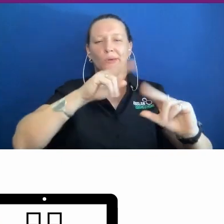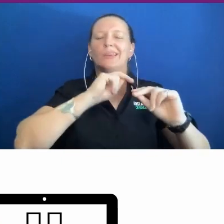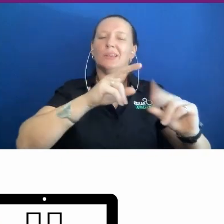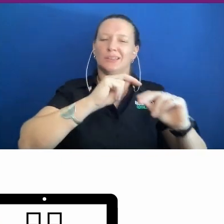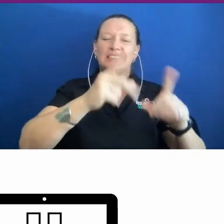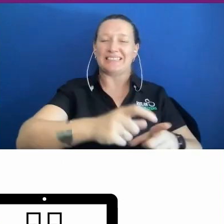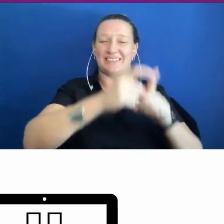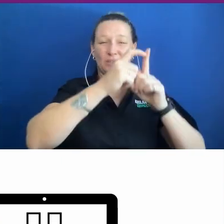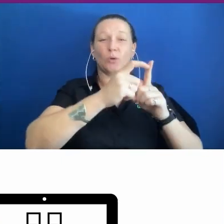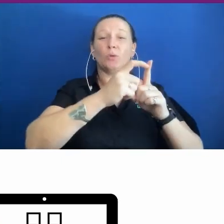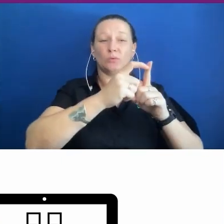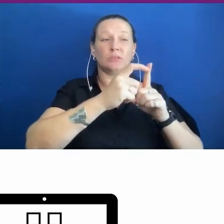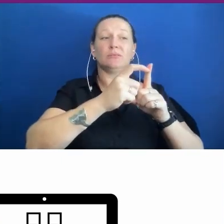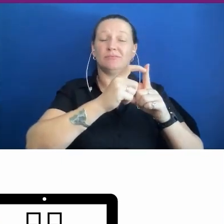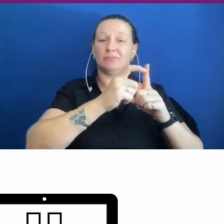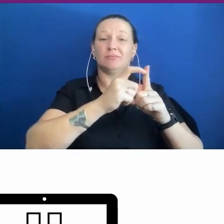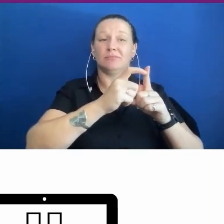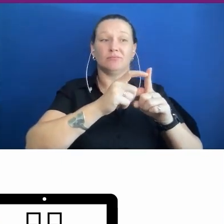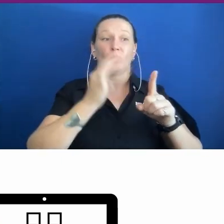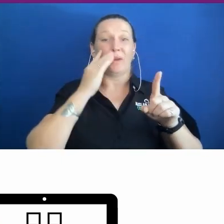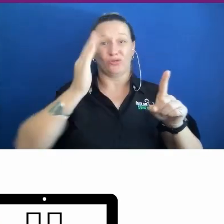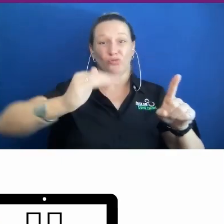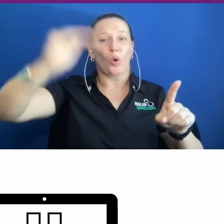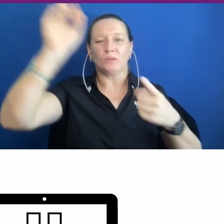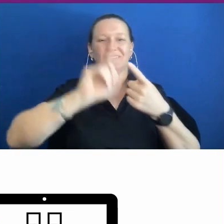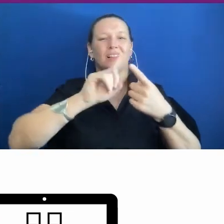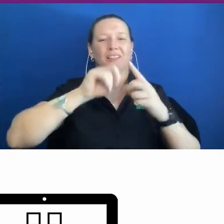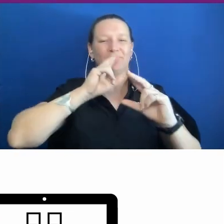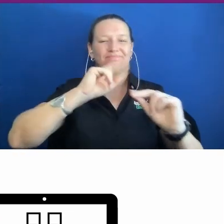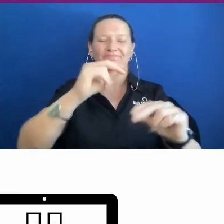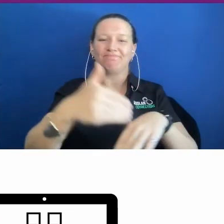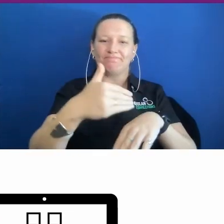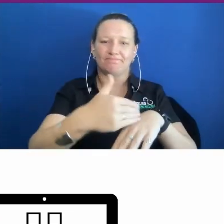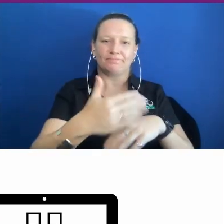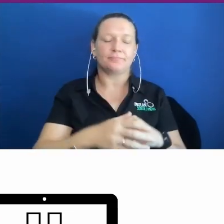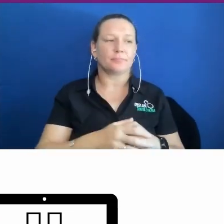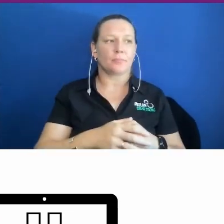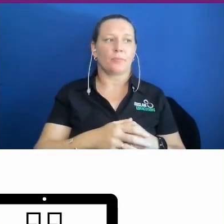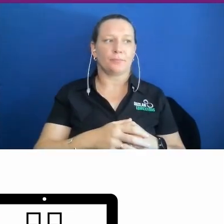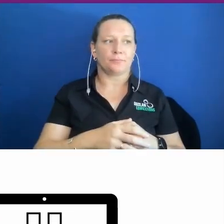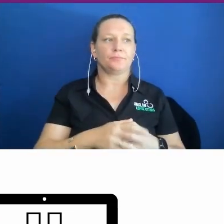individuals with KAT6A for both traditional motor speech therapies, as well as alternative